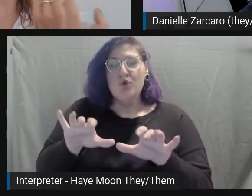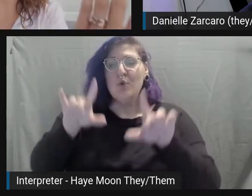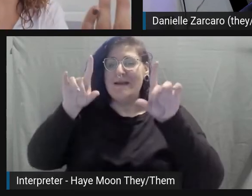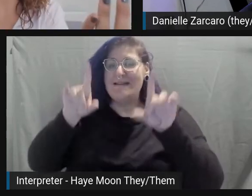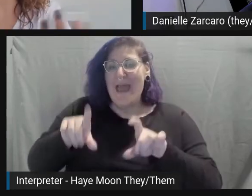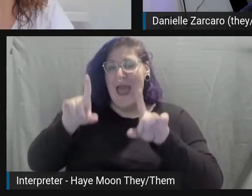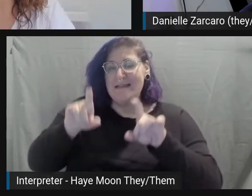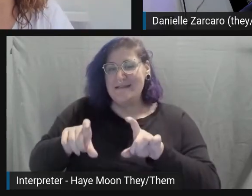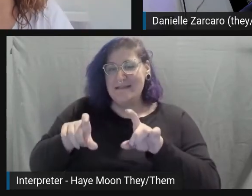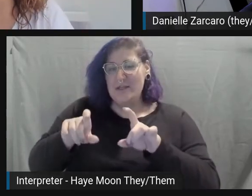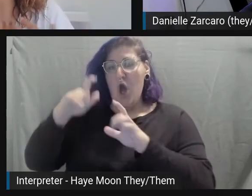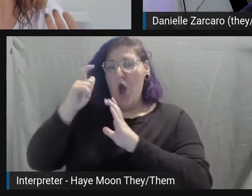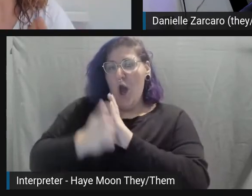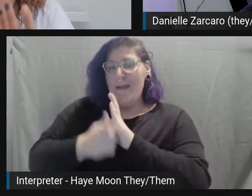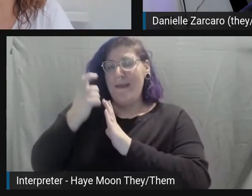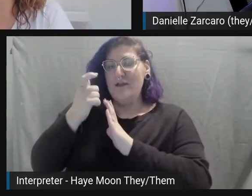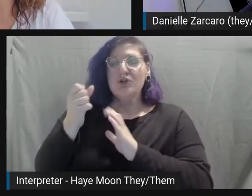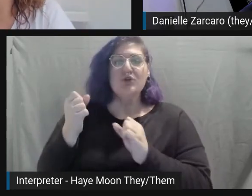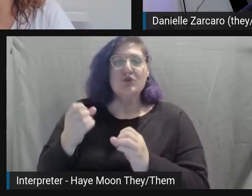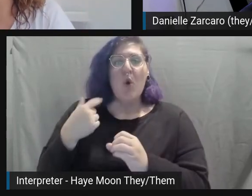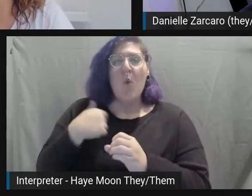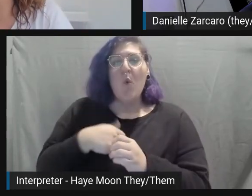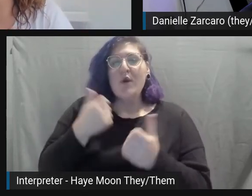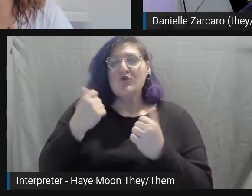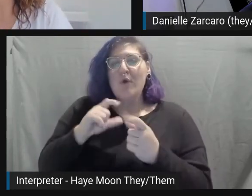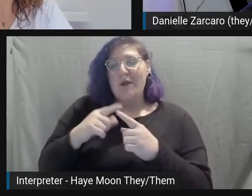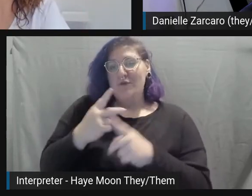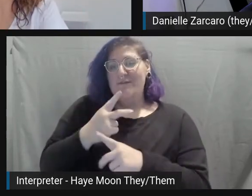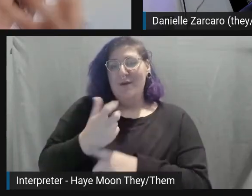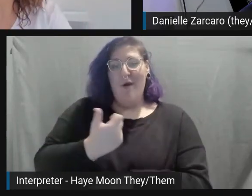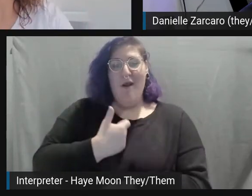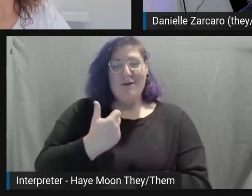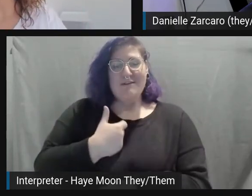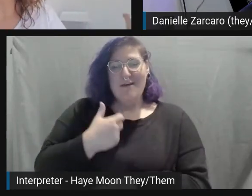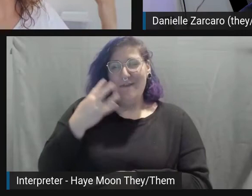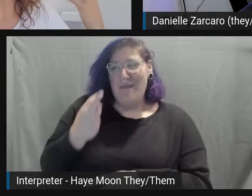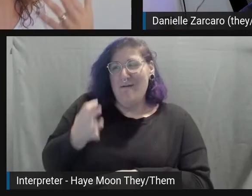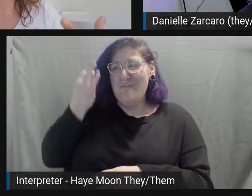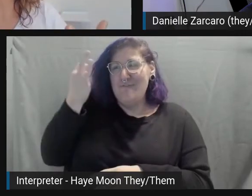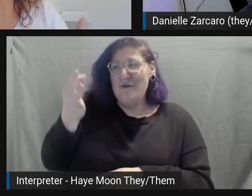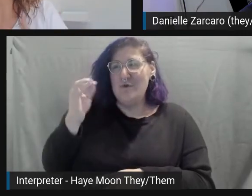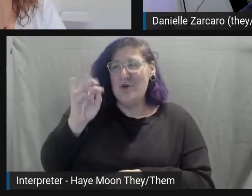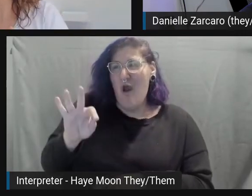what is the future of a SenseIT for the mainstream developers?